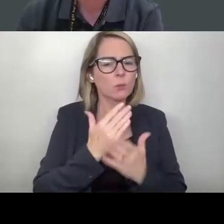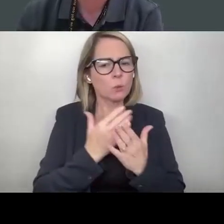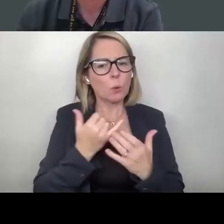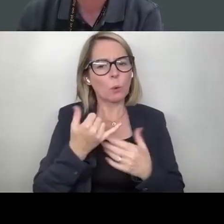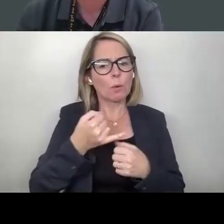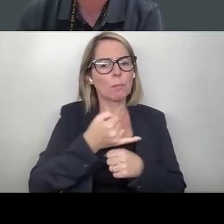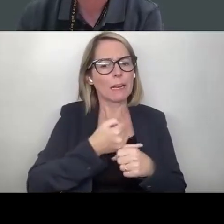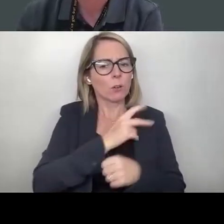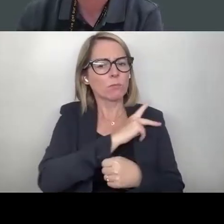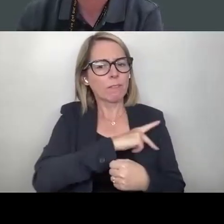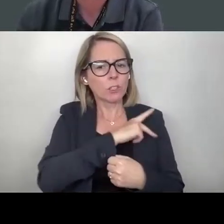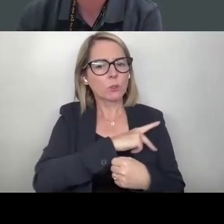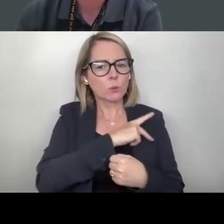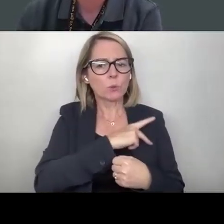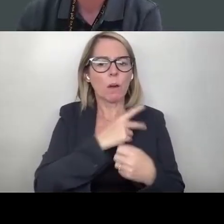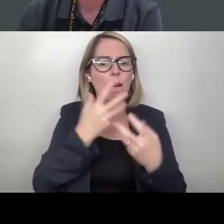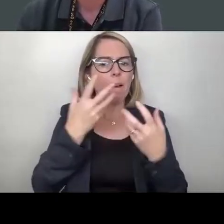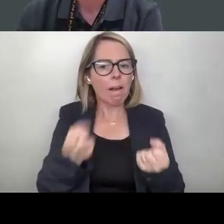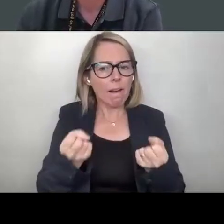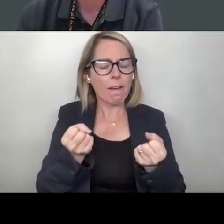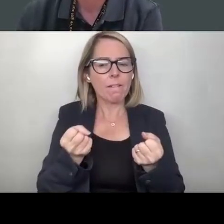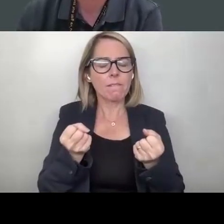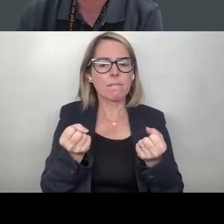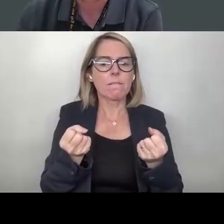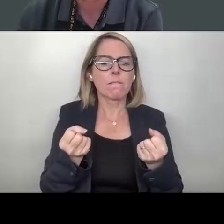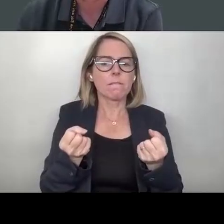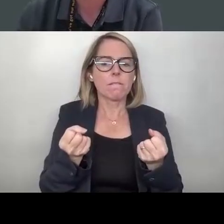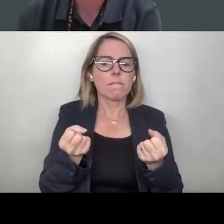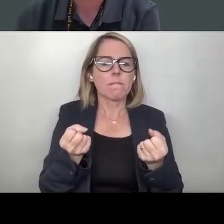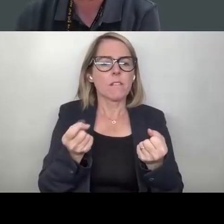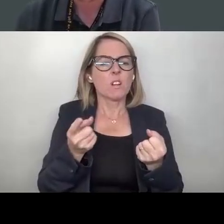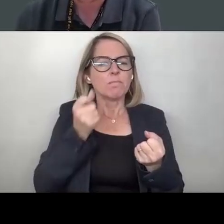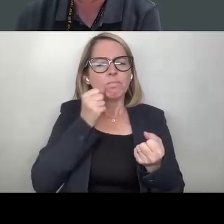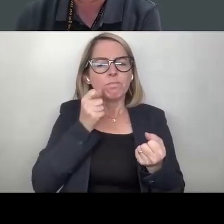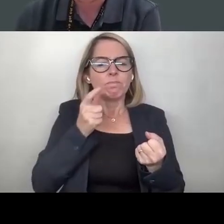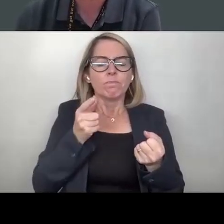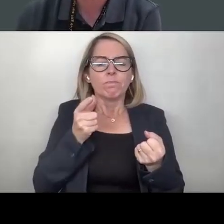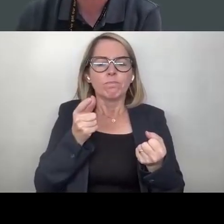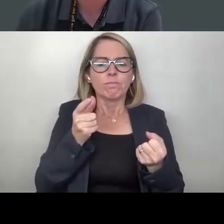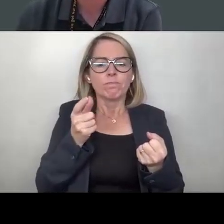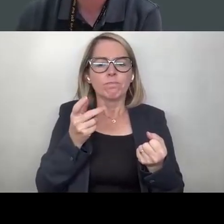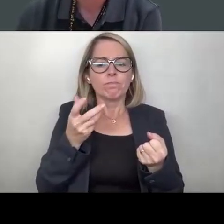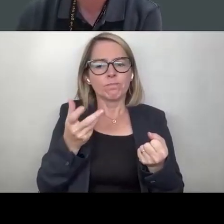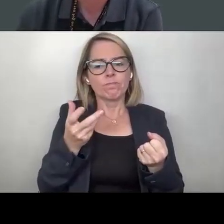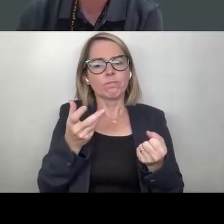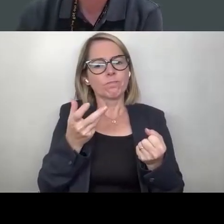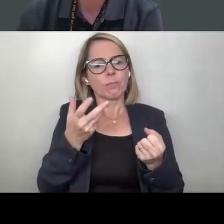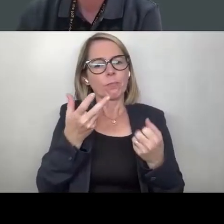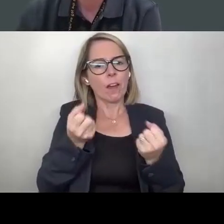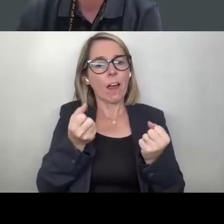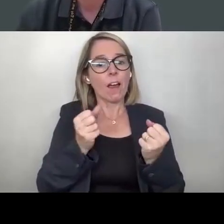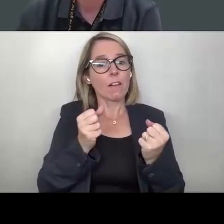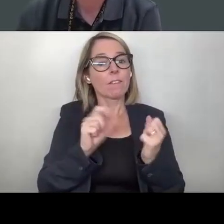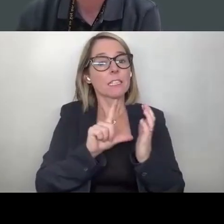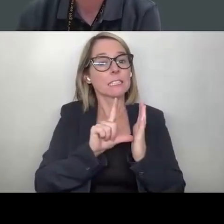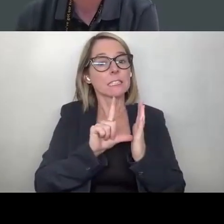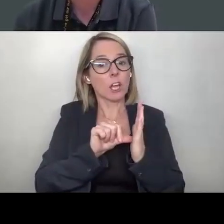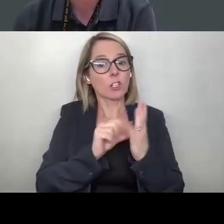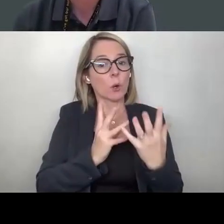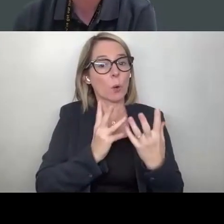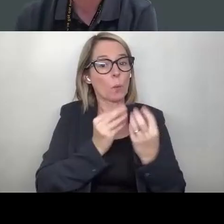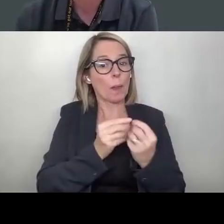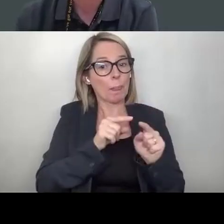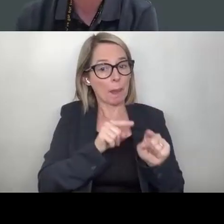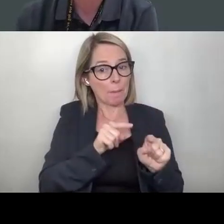putting in place things like, if they have a session with them, if they find a bit,